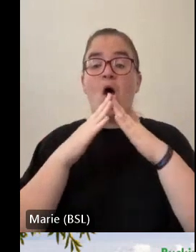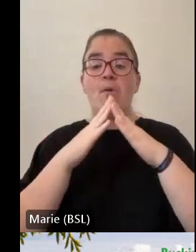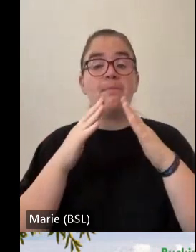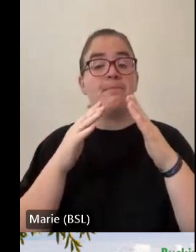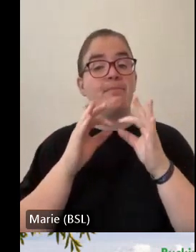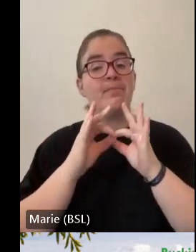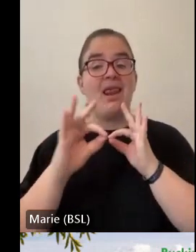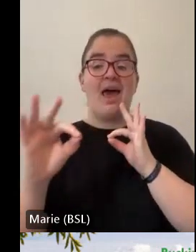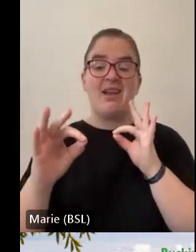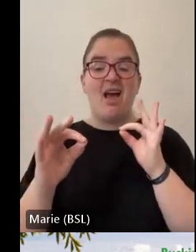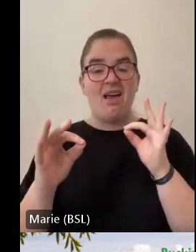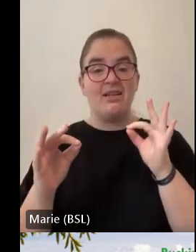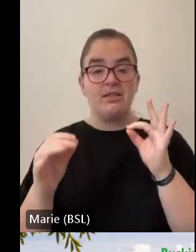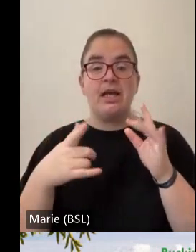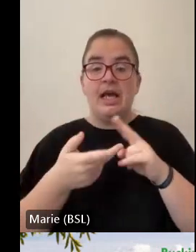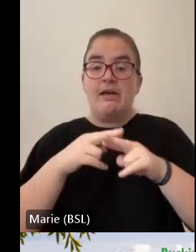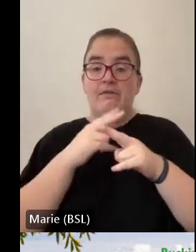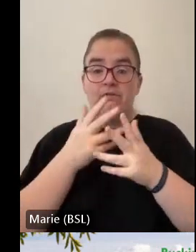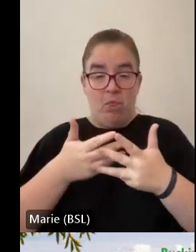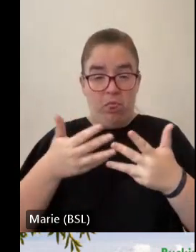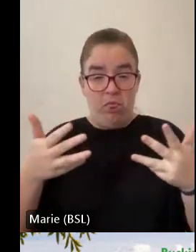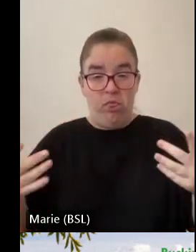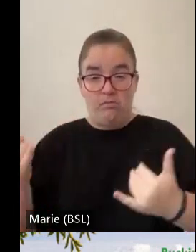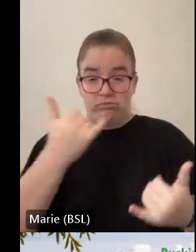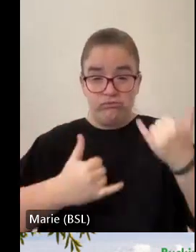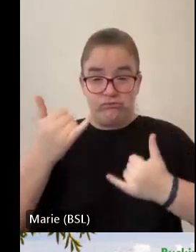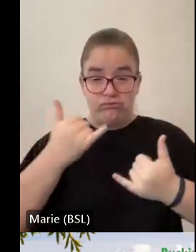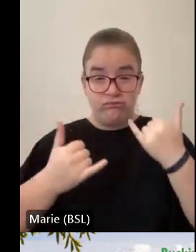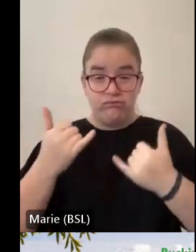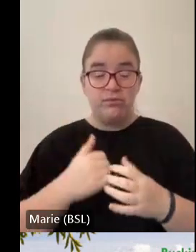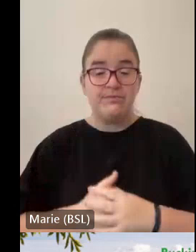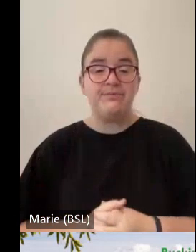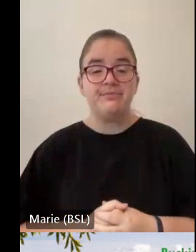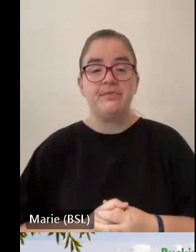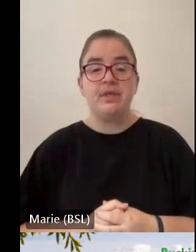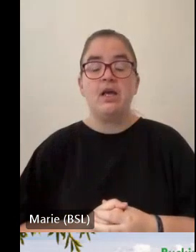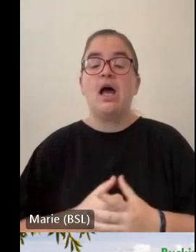people who are getting a lot of phone calls over their landline,